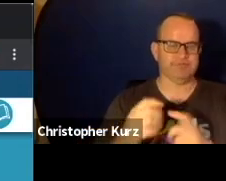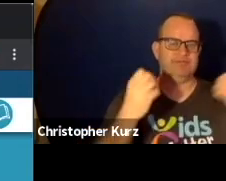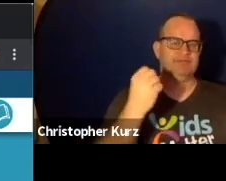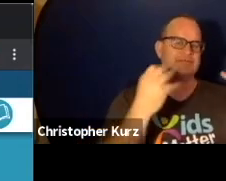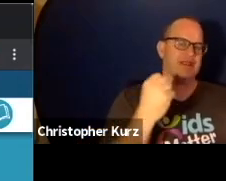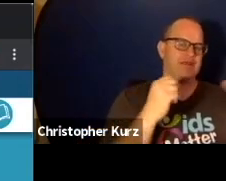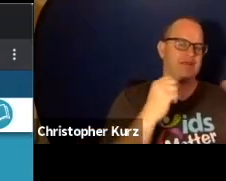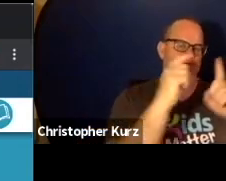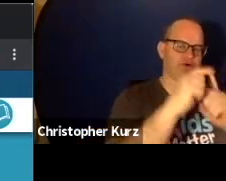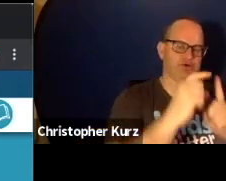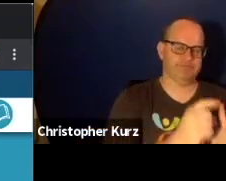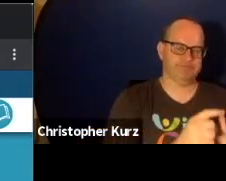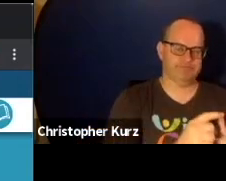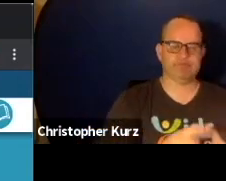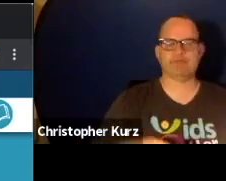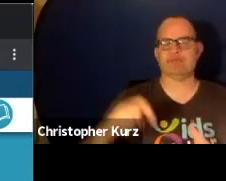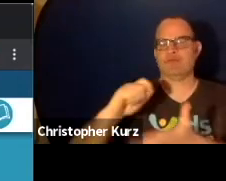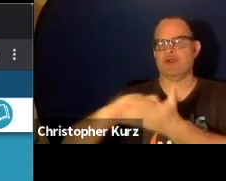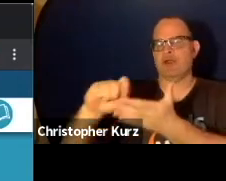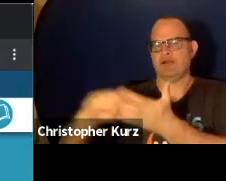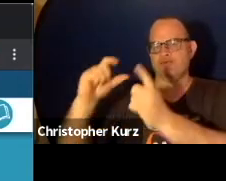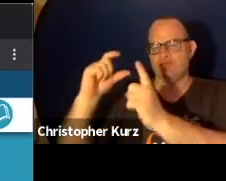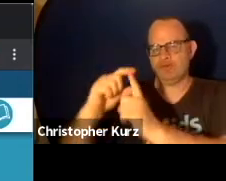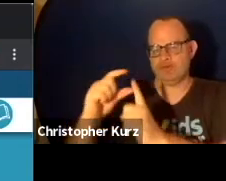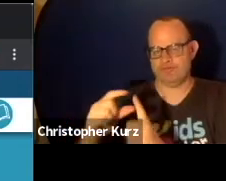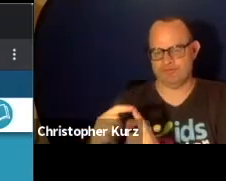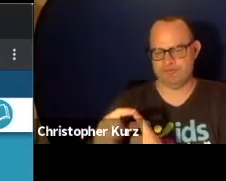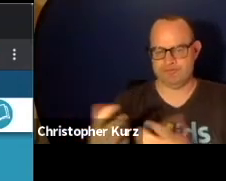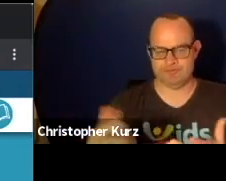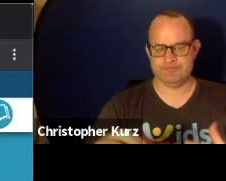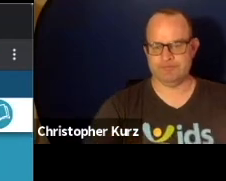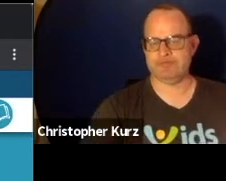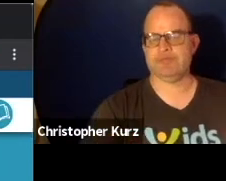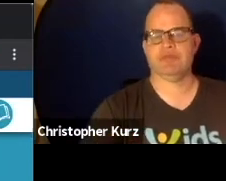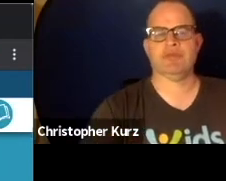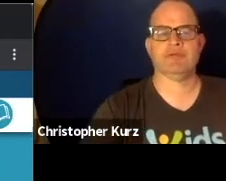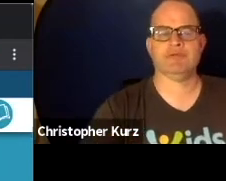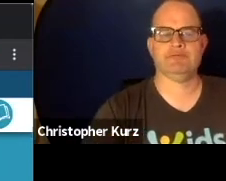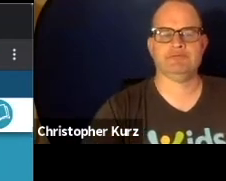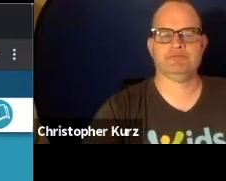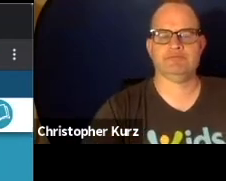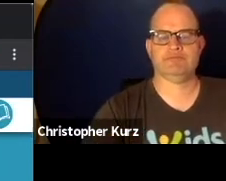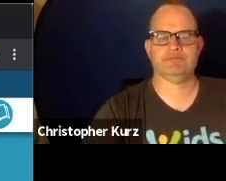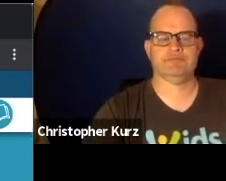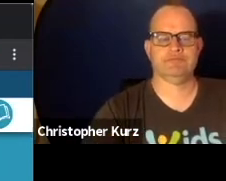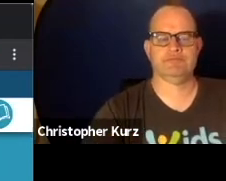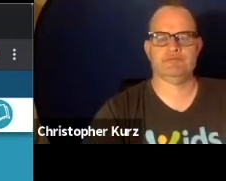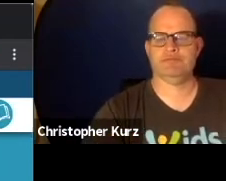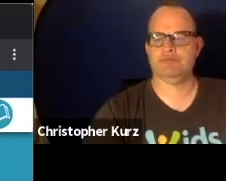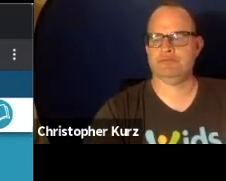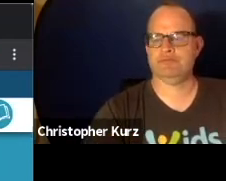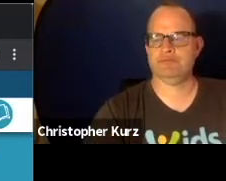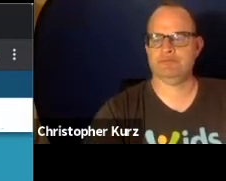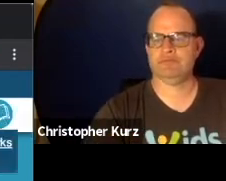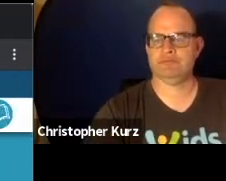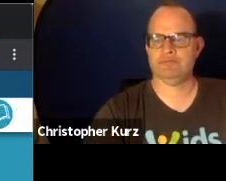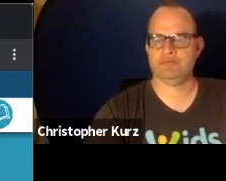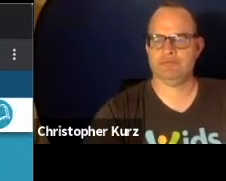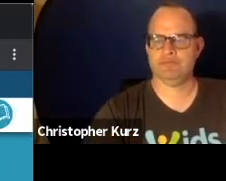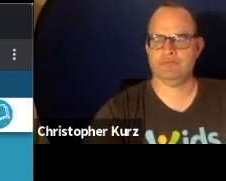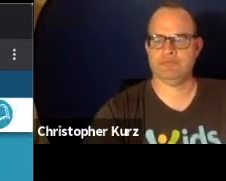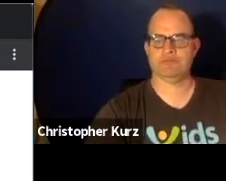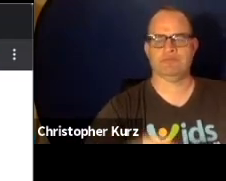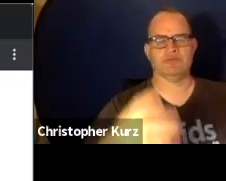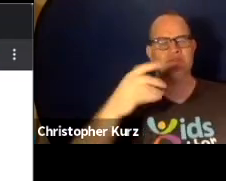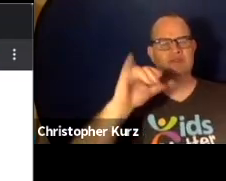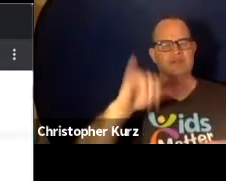in fact to publish a story, but it is nice to have.